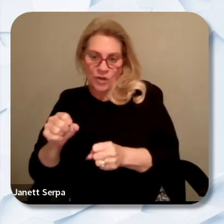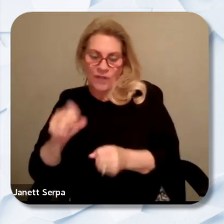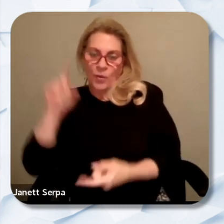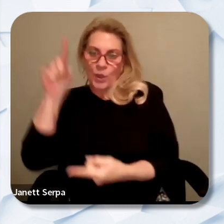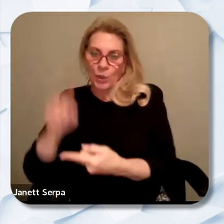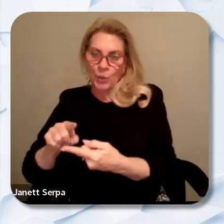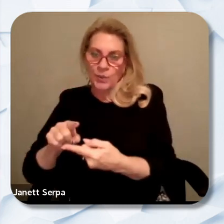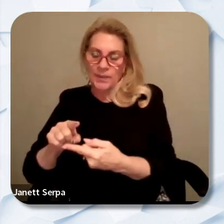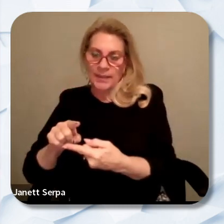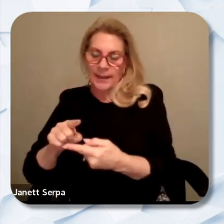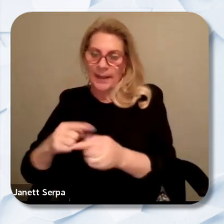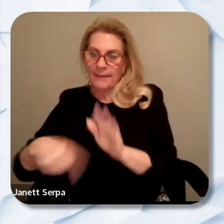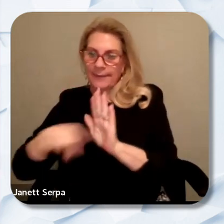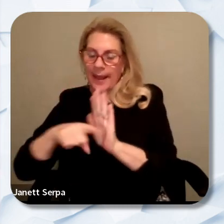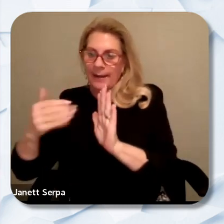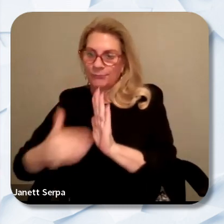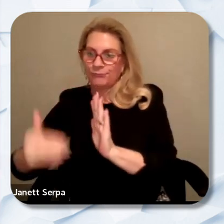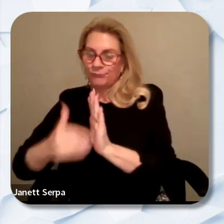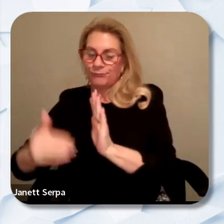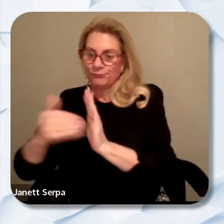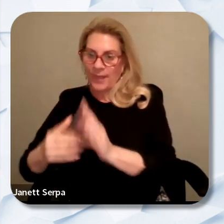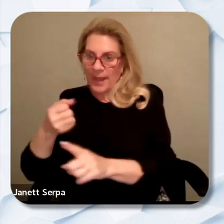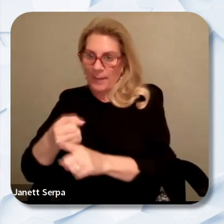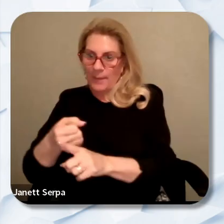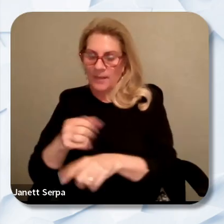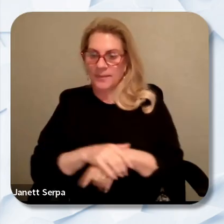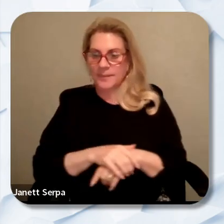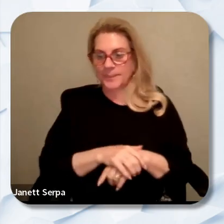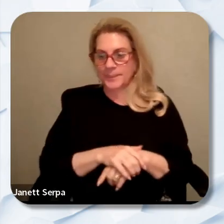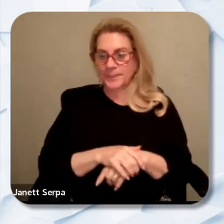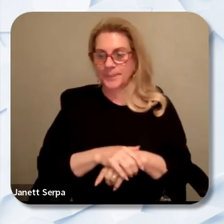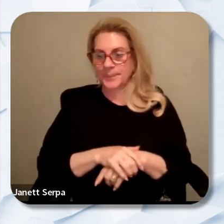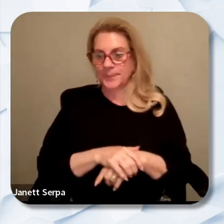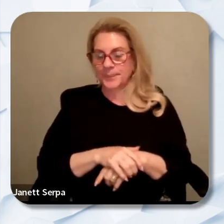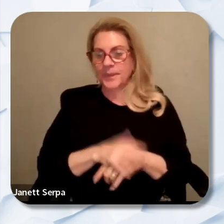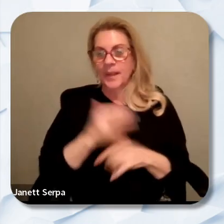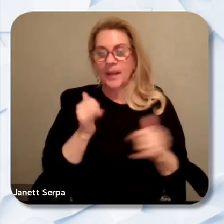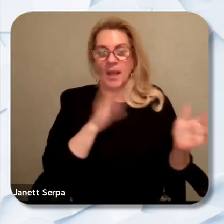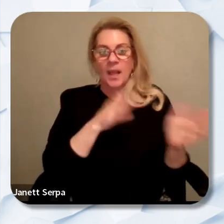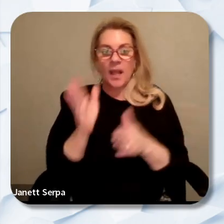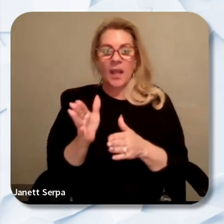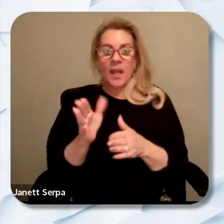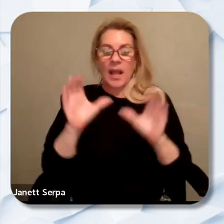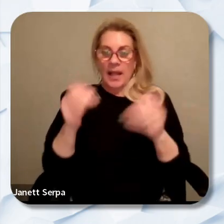the frequency of an impact of negativity. Under the classroom management strategy of modeling